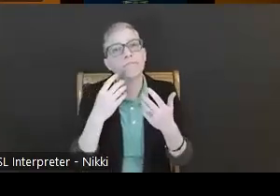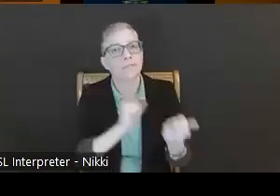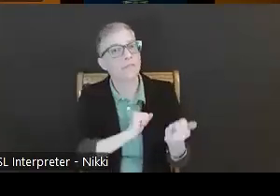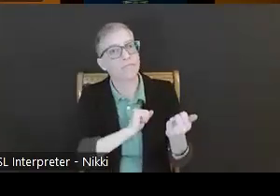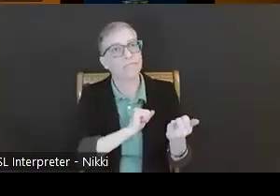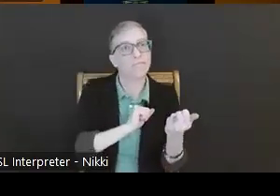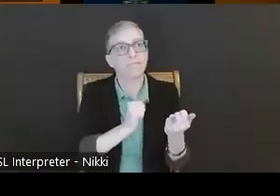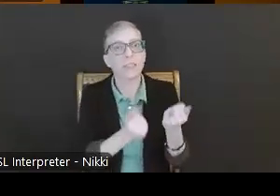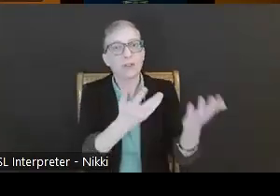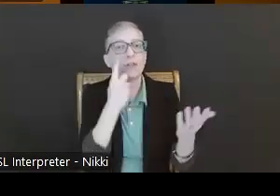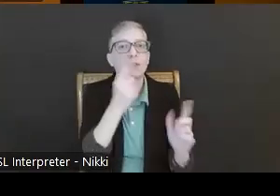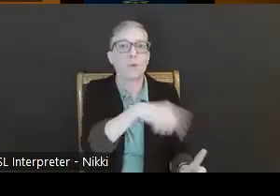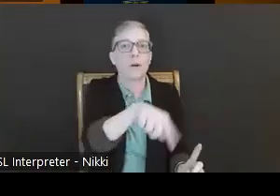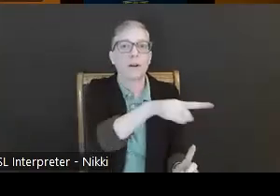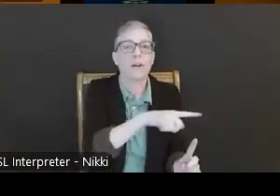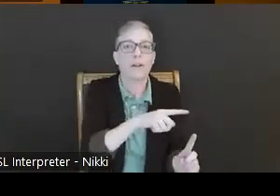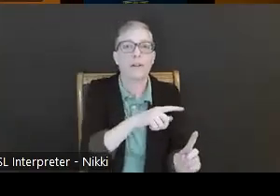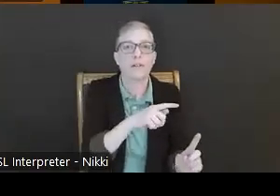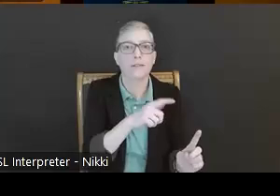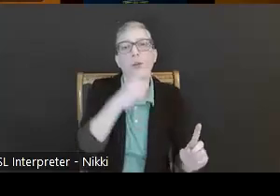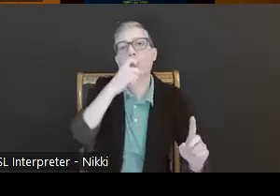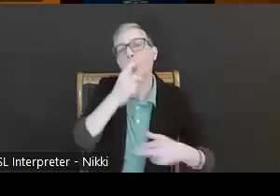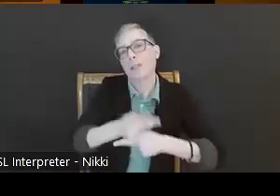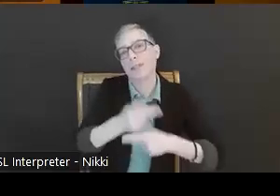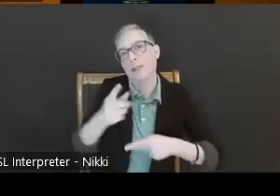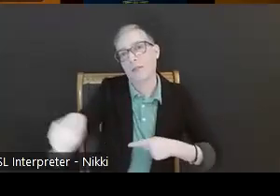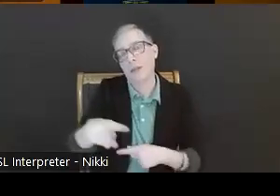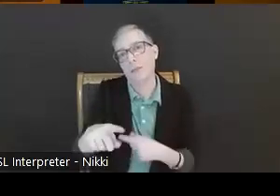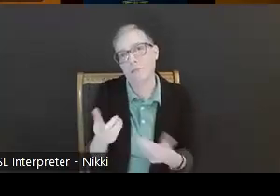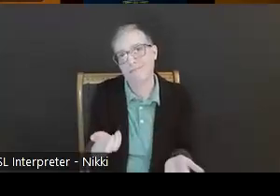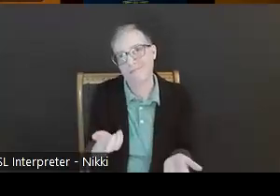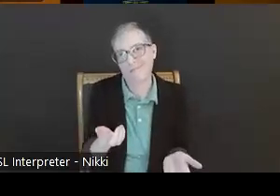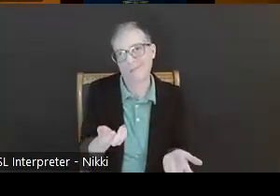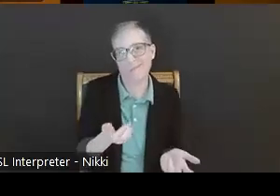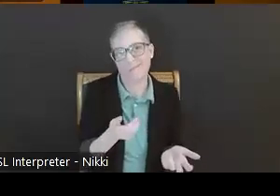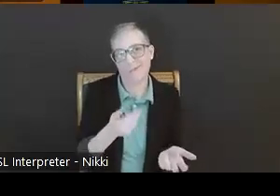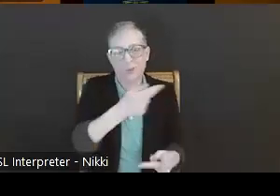cancer so heavily they're not navigating their own healthare so if we're faced with a caregiver